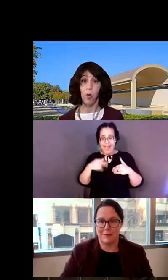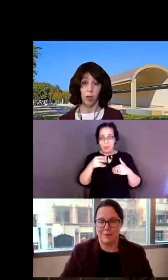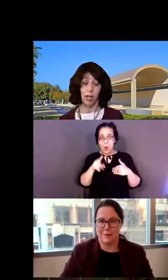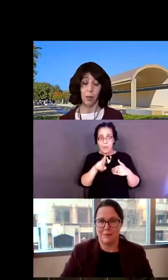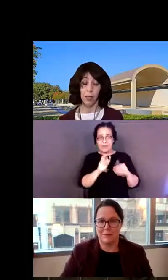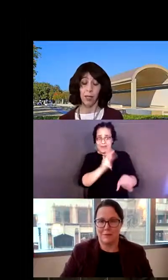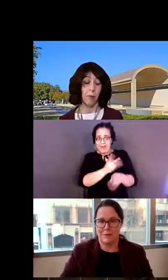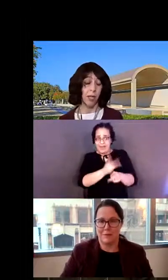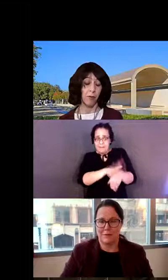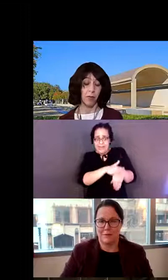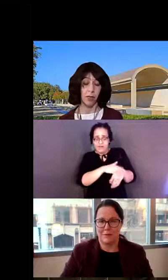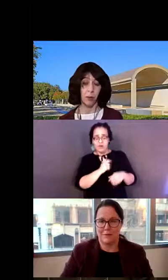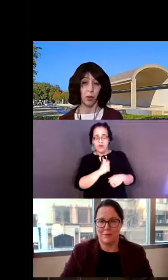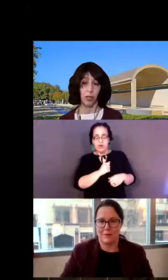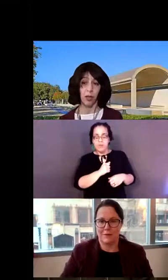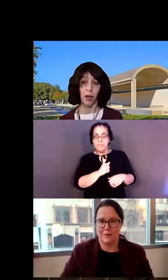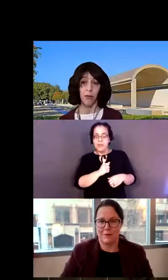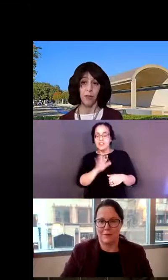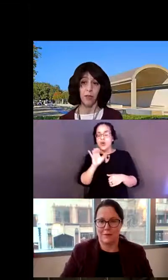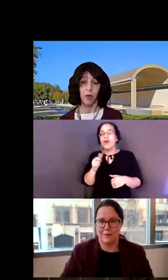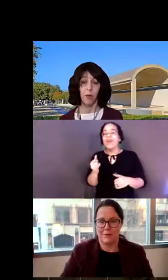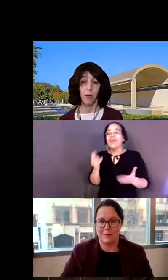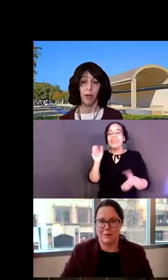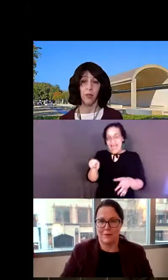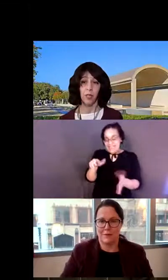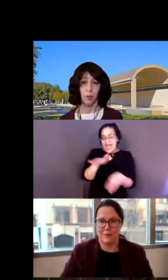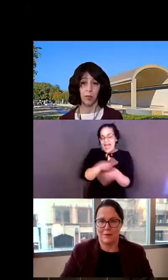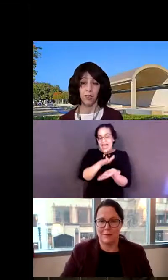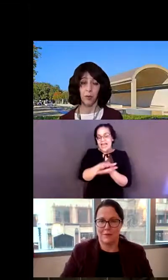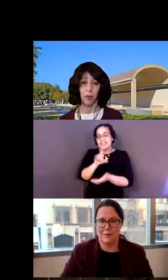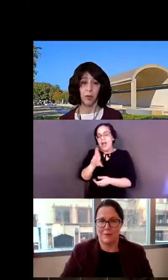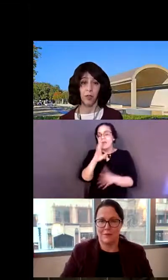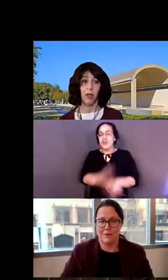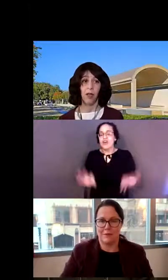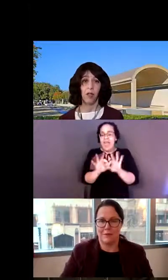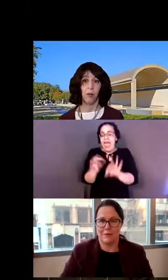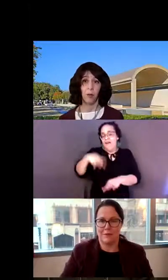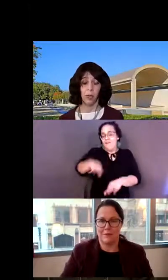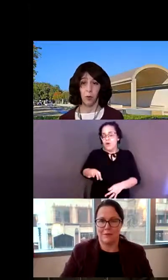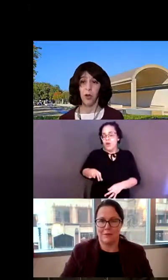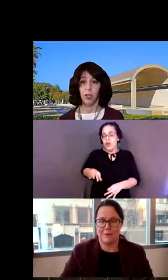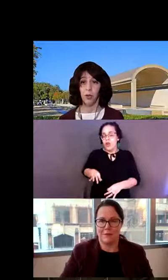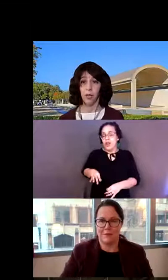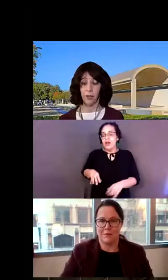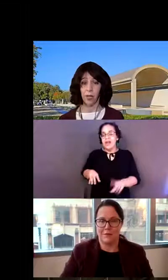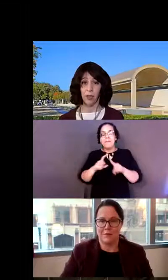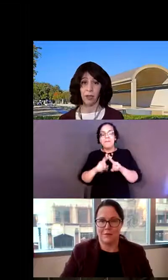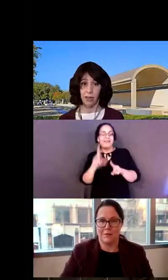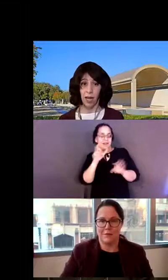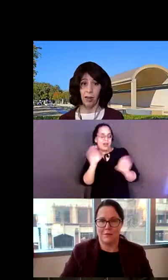documents they may be helpful in a support care conference, but when you're in the emergency room